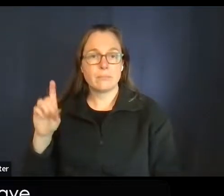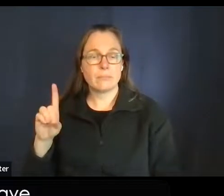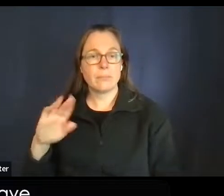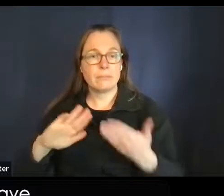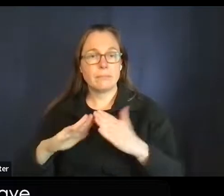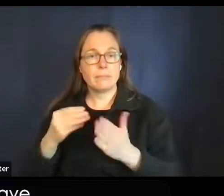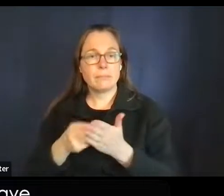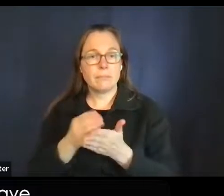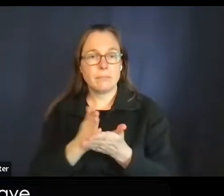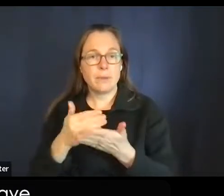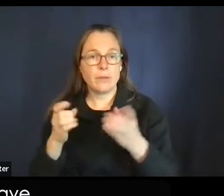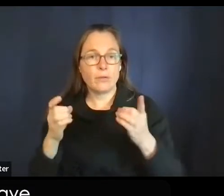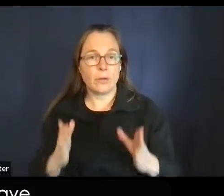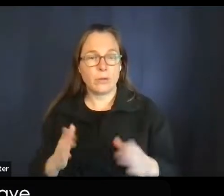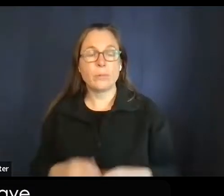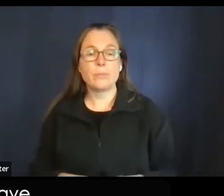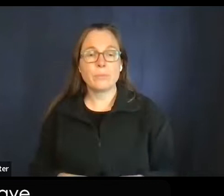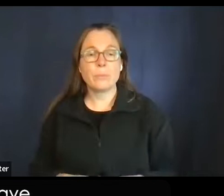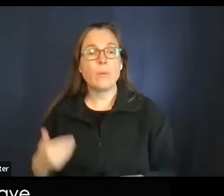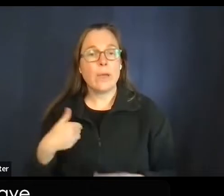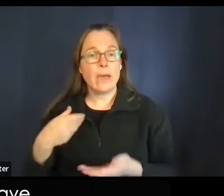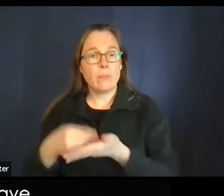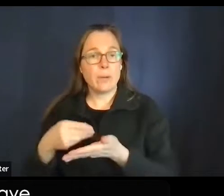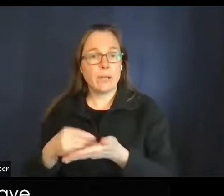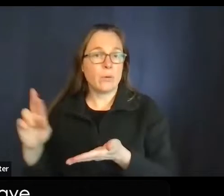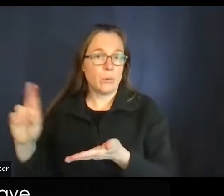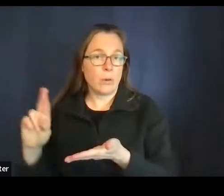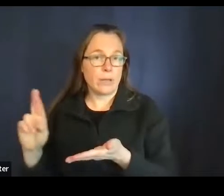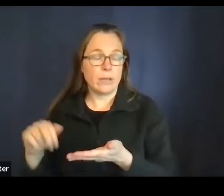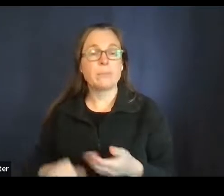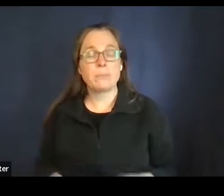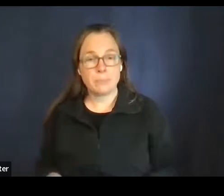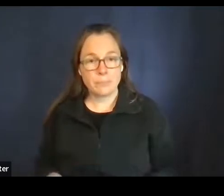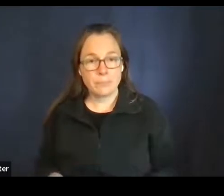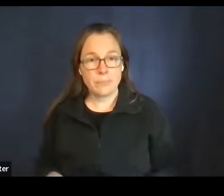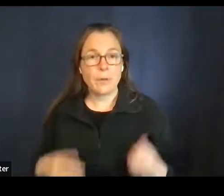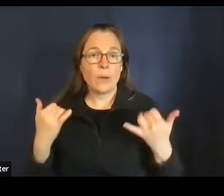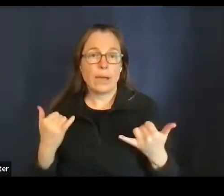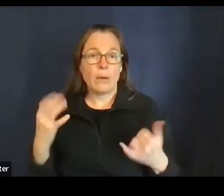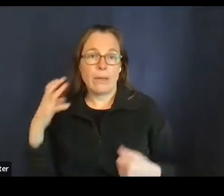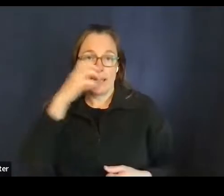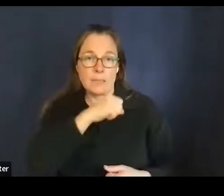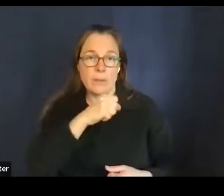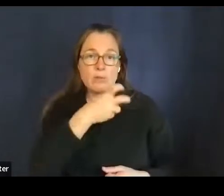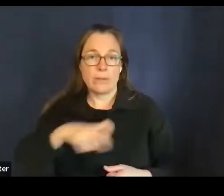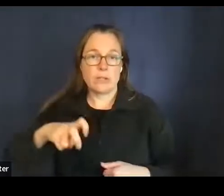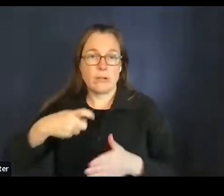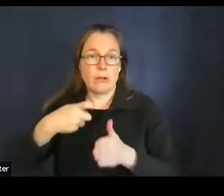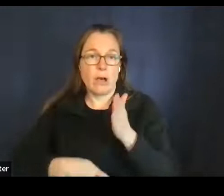So what we have we have funding set aside in the event that this passed. And our current estimates are that this transition cost would cost between 4